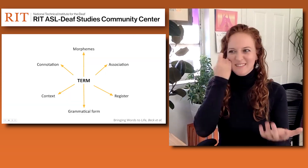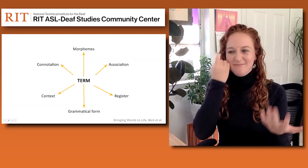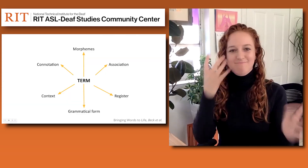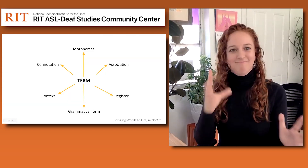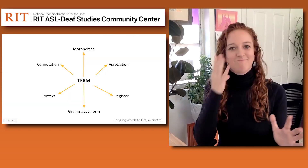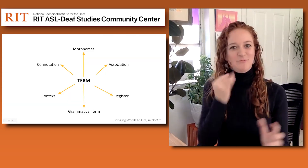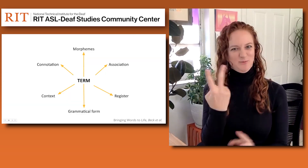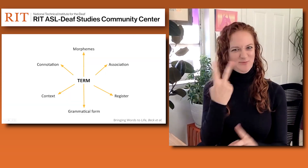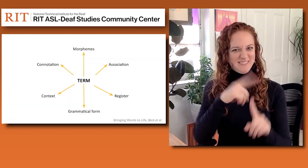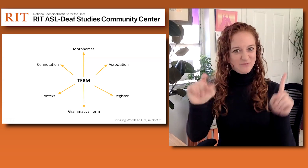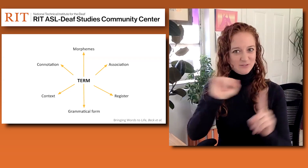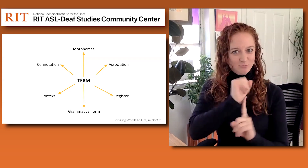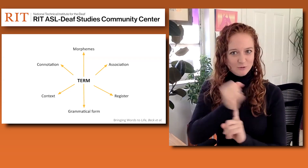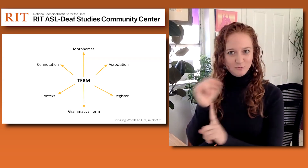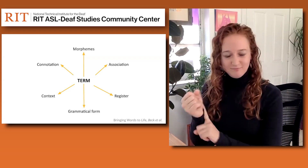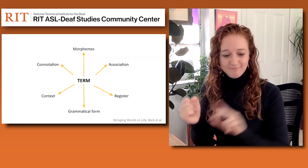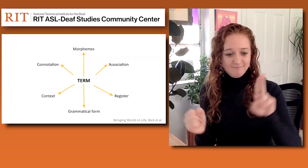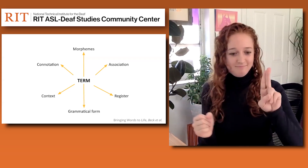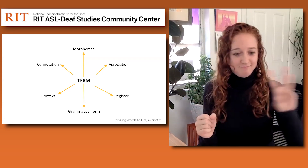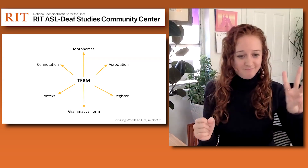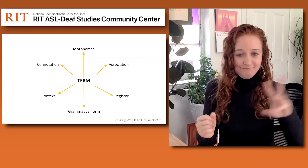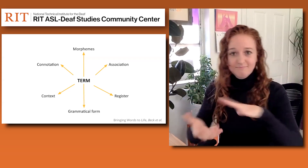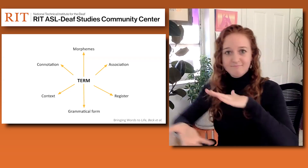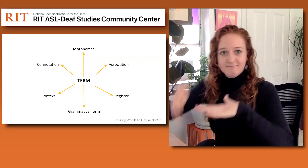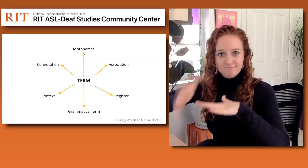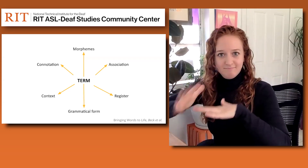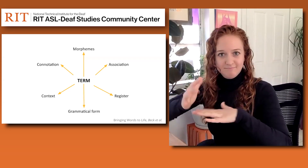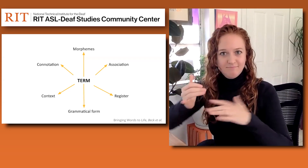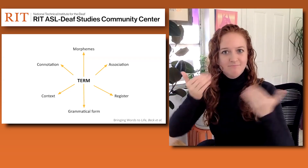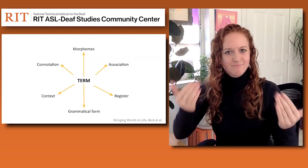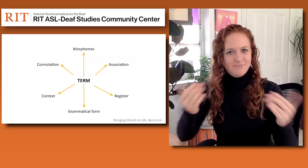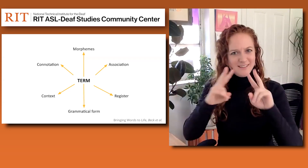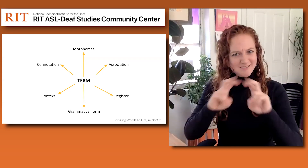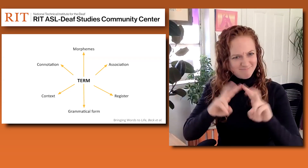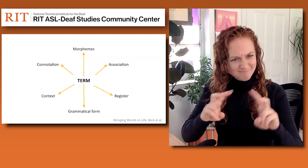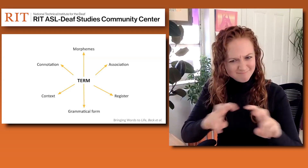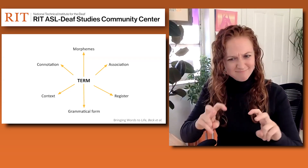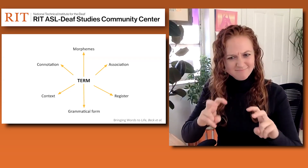Now, you just experienced two different situations-- initialized and then assigned--